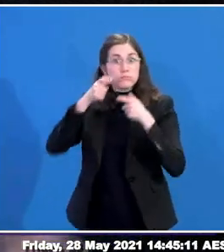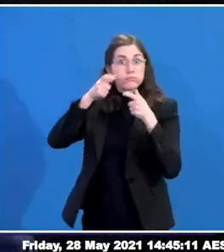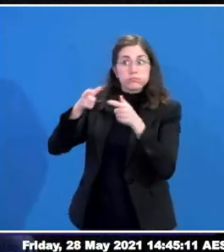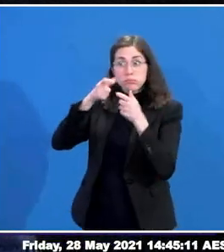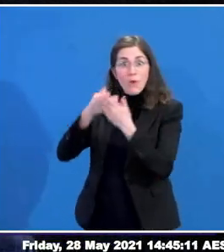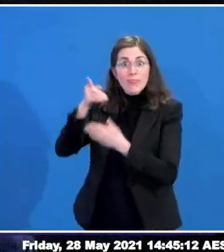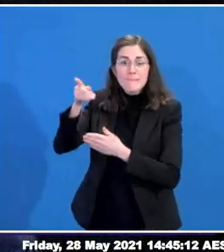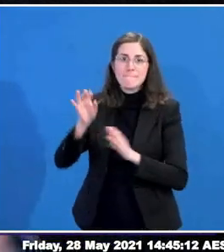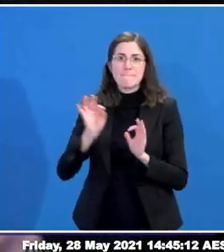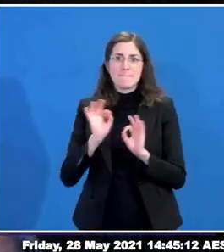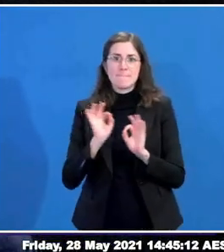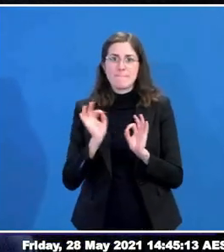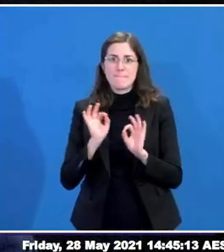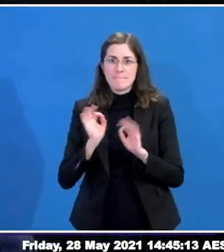service provider was to engage a legal practitioner or a human resources